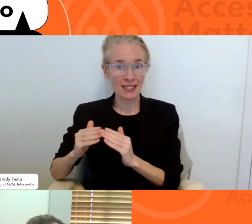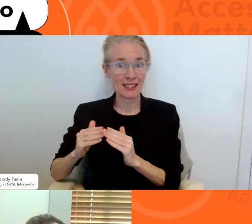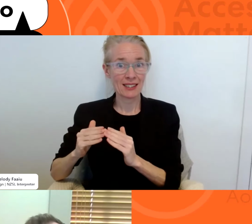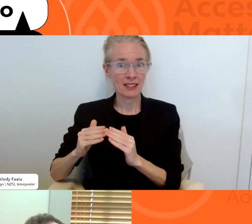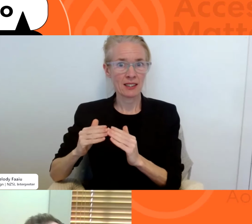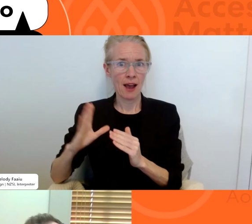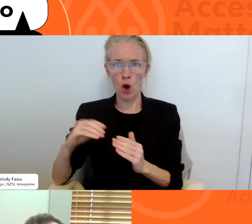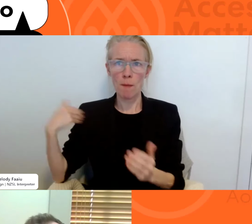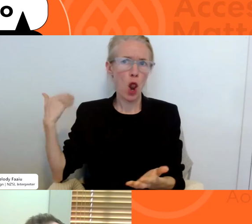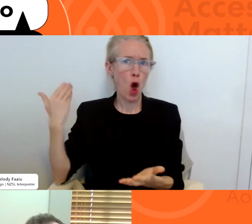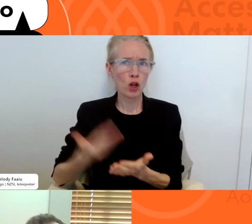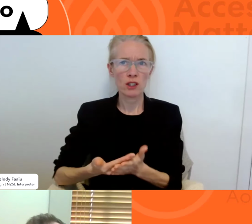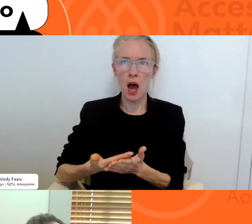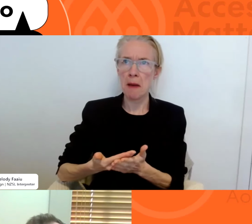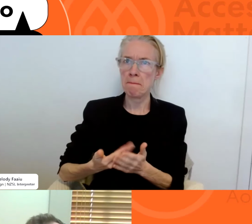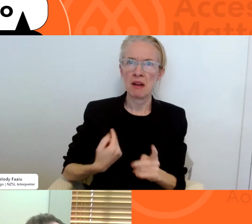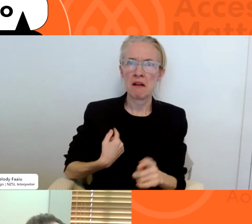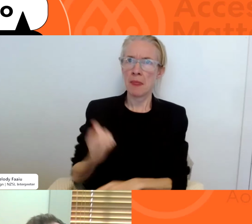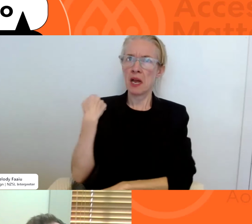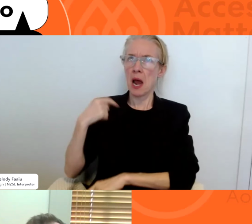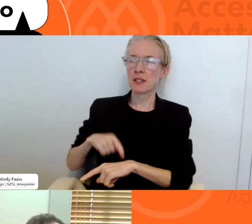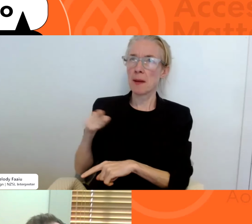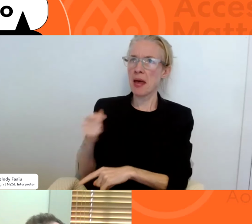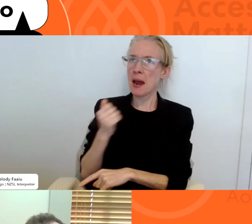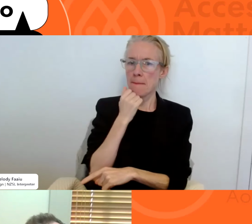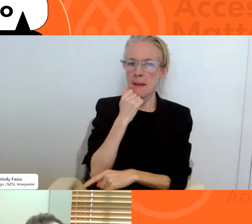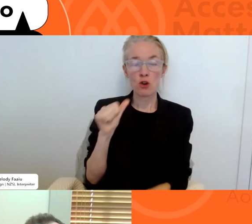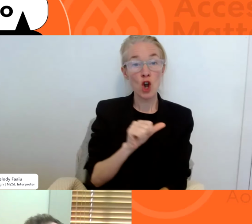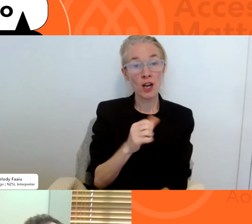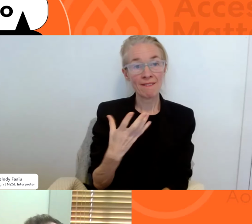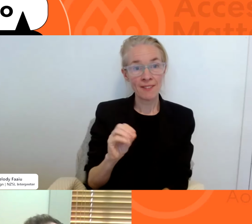all that, the numbers needing a home continue to grow. Our concern